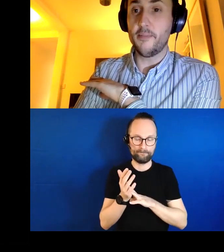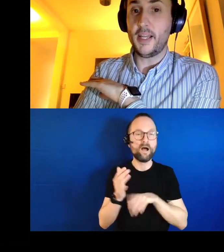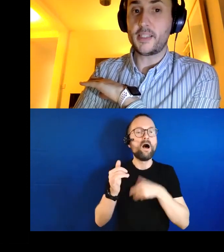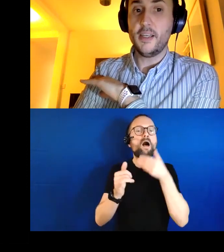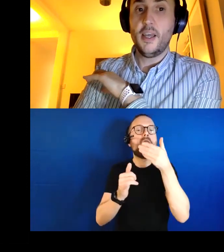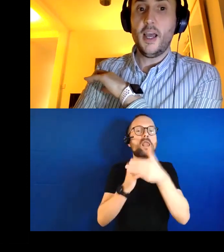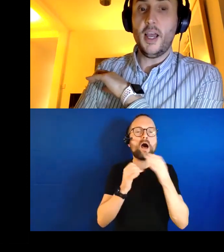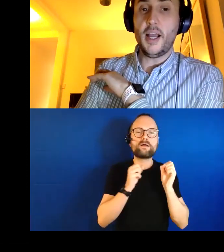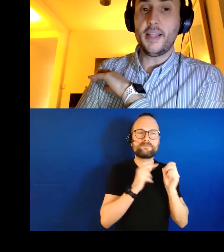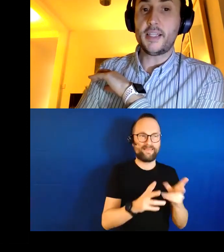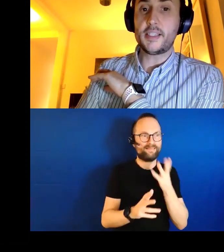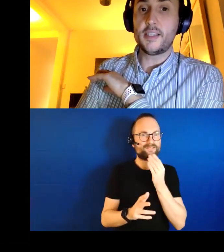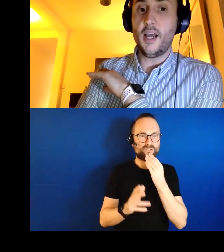it is relayuk. bt.